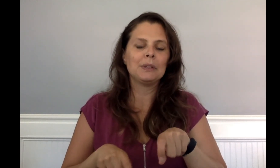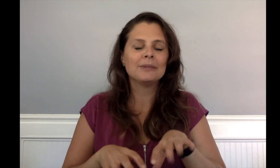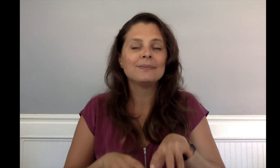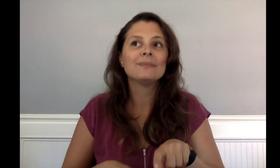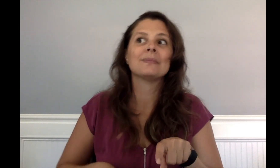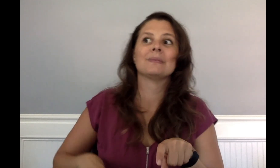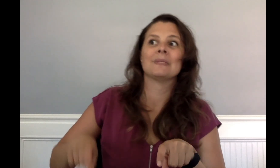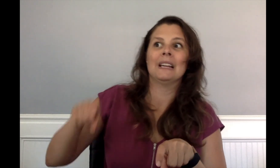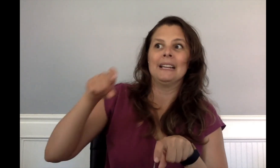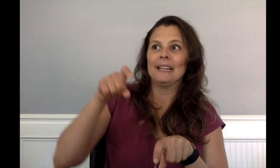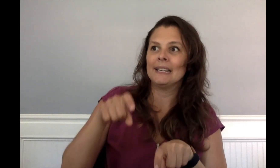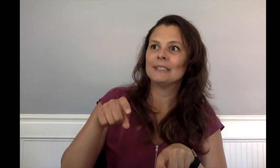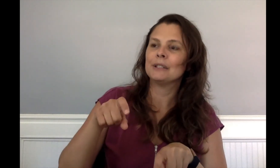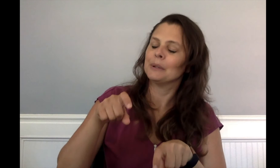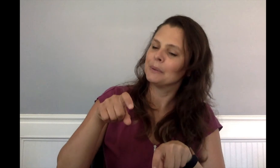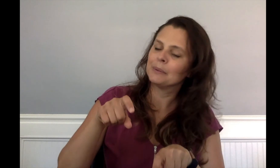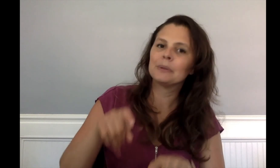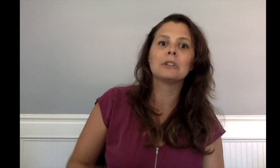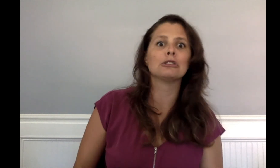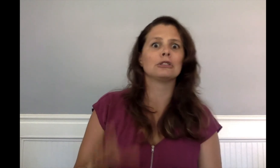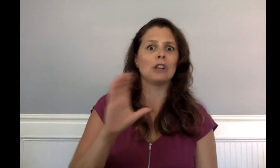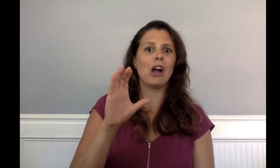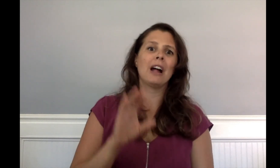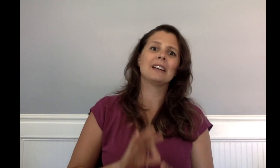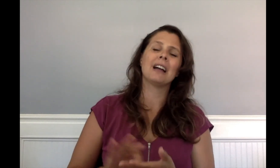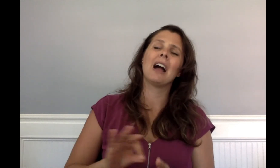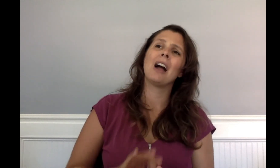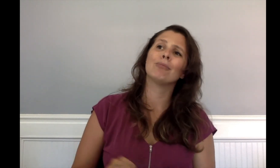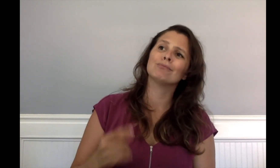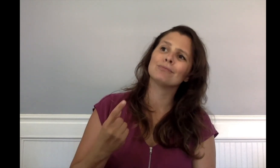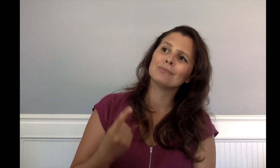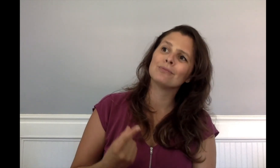and then pulled the other foot up. He paused and took a breath. Charlie counted